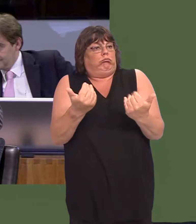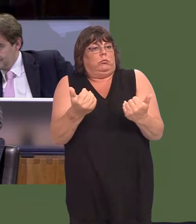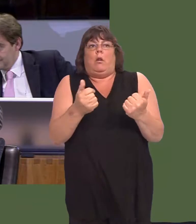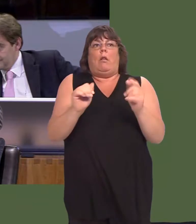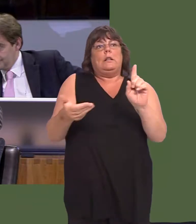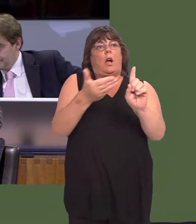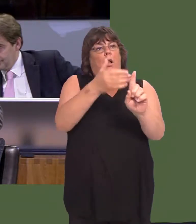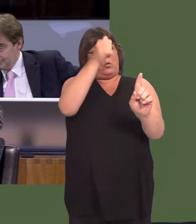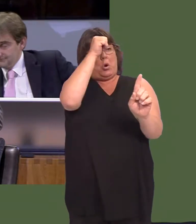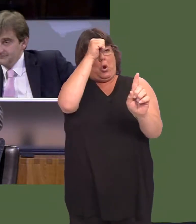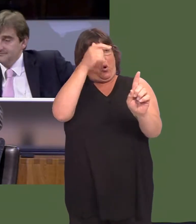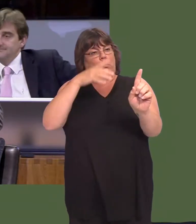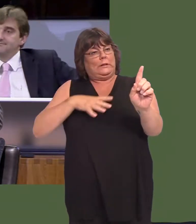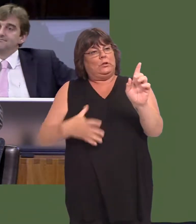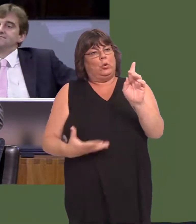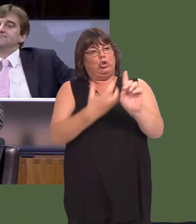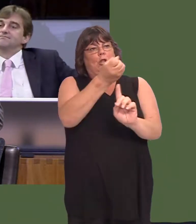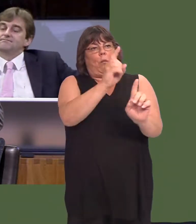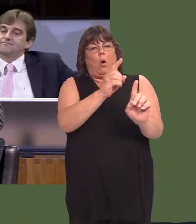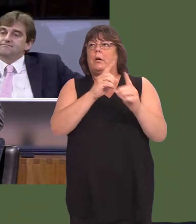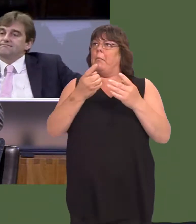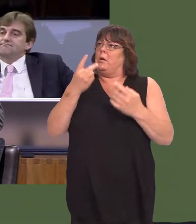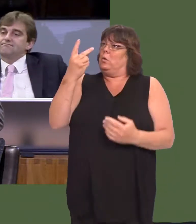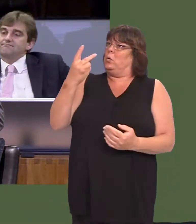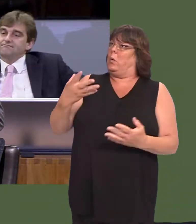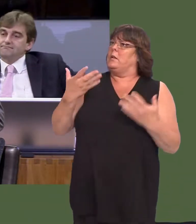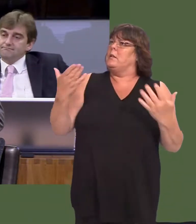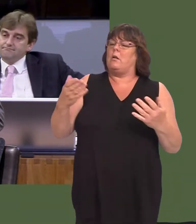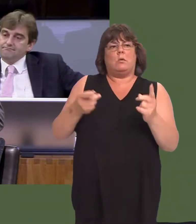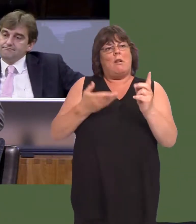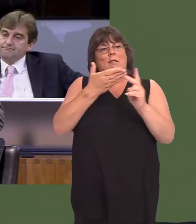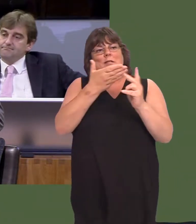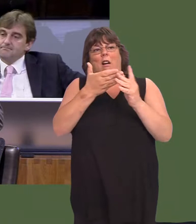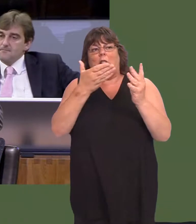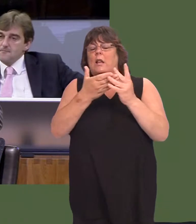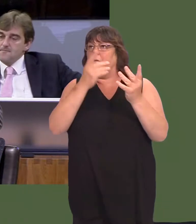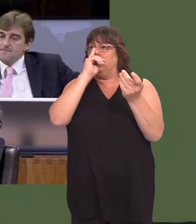direction of travelóbut it is a fact that twice, now, a target has been disowned by